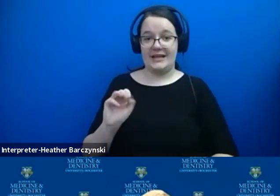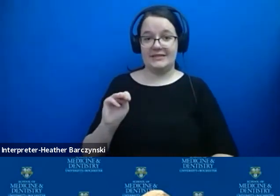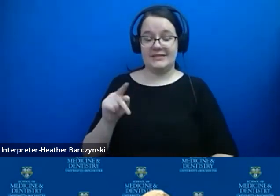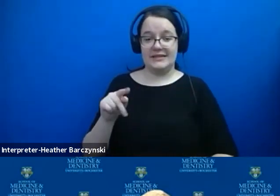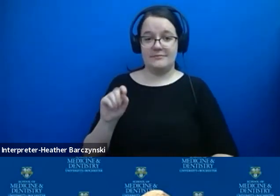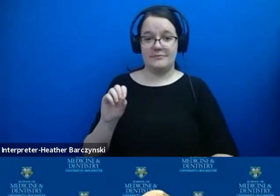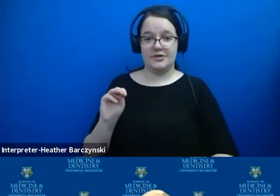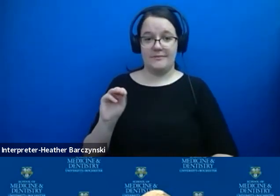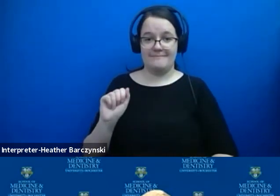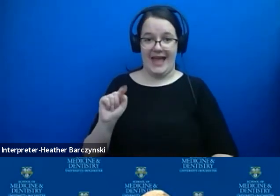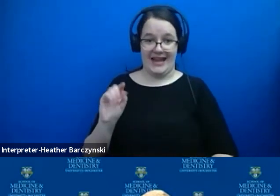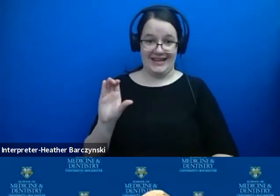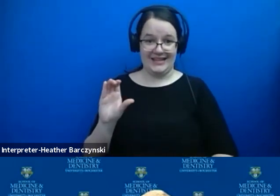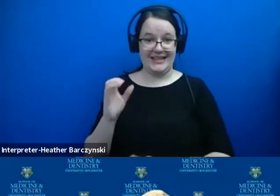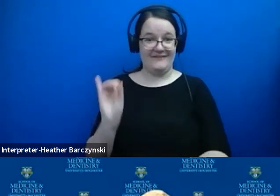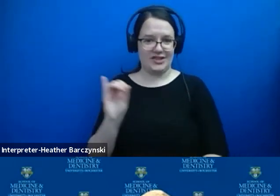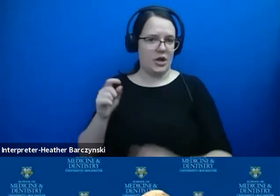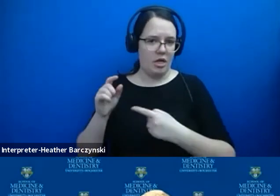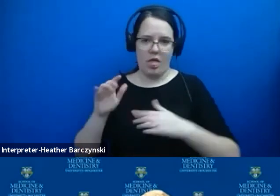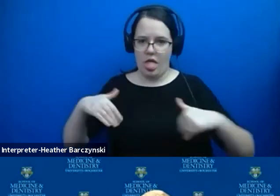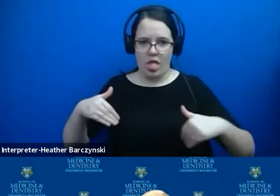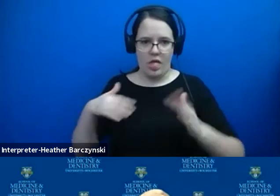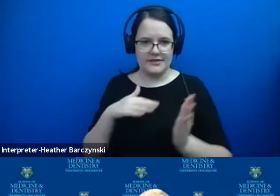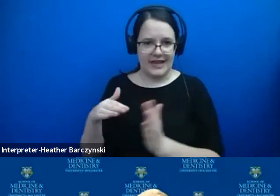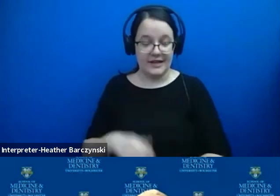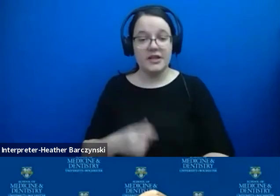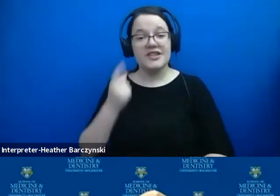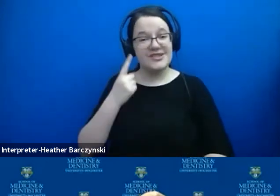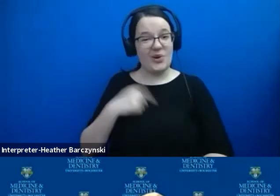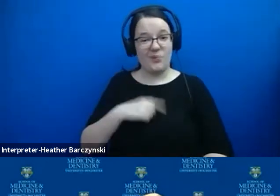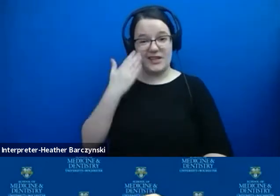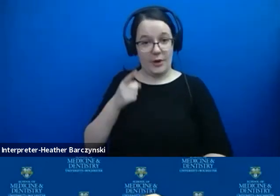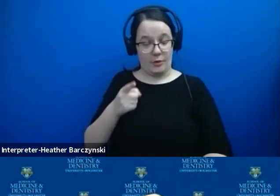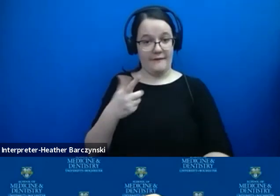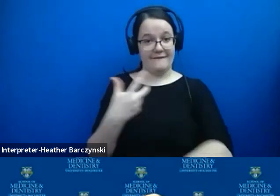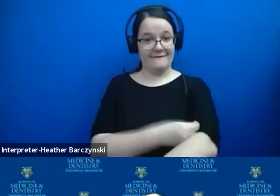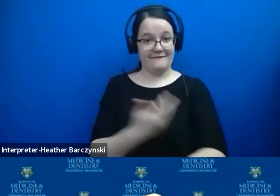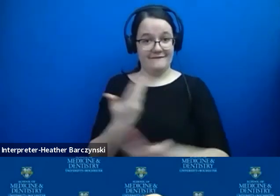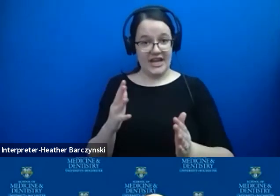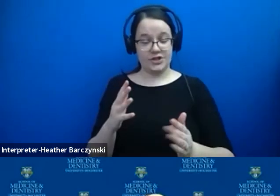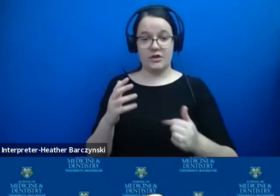don't know is if you've been vaccinated could you be carrying the virus to somebody else who's